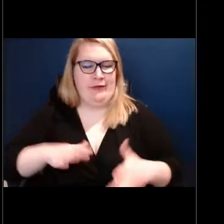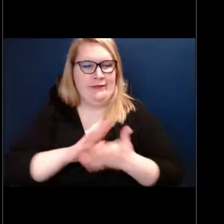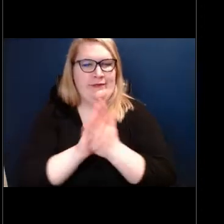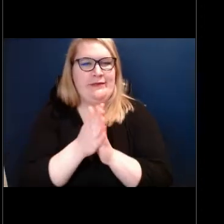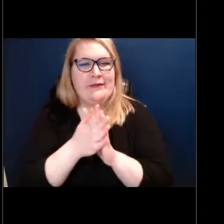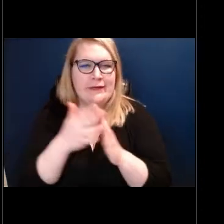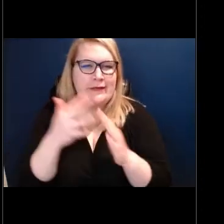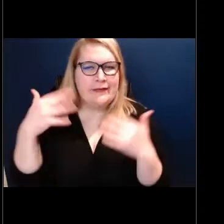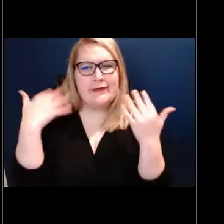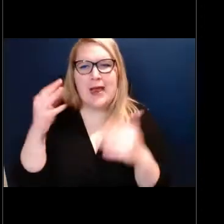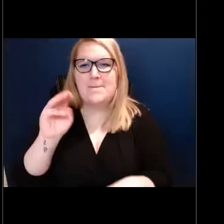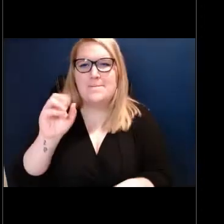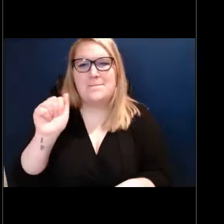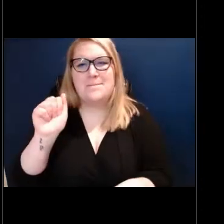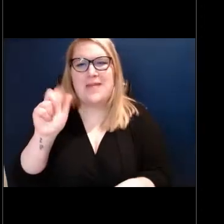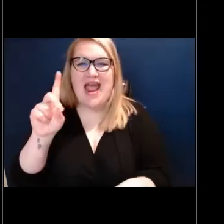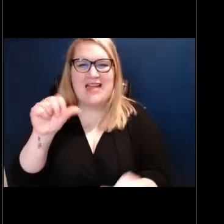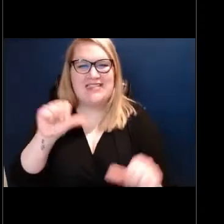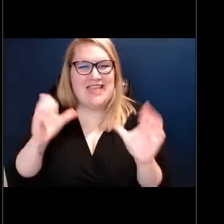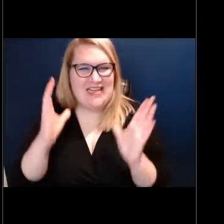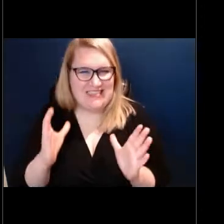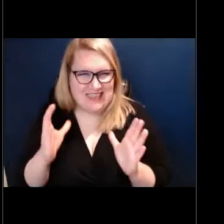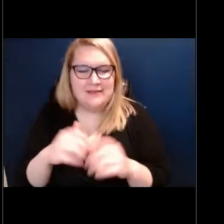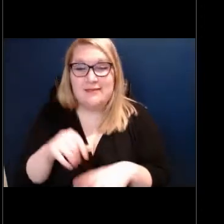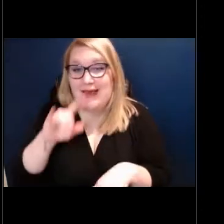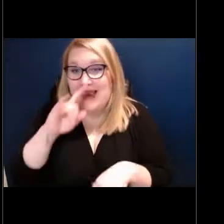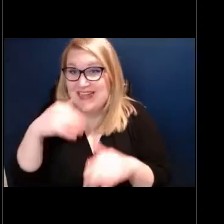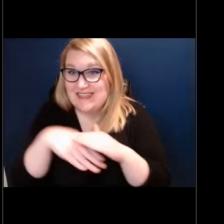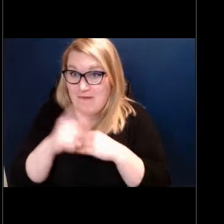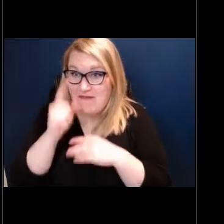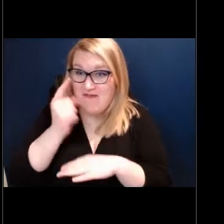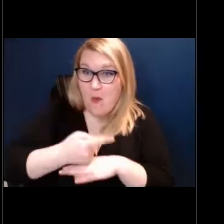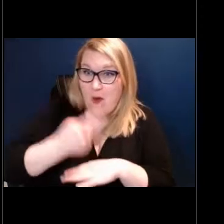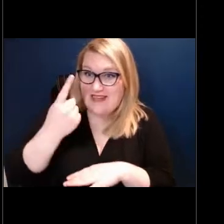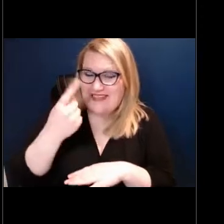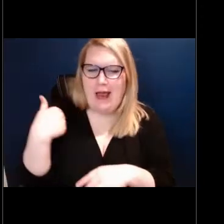and with all the kids that come in just for one day, we get to do cool experiments.